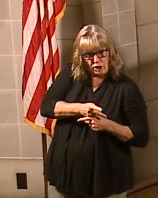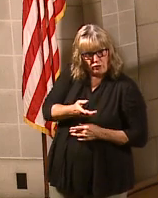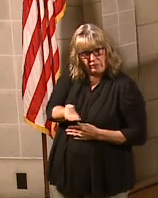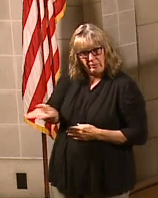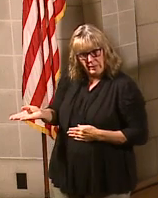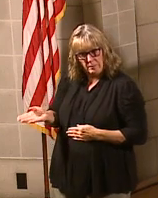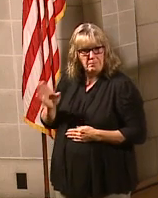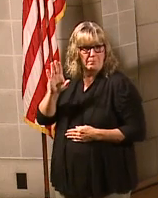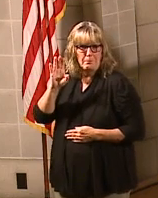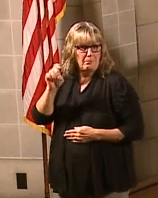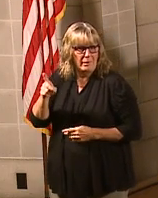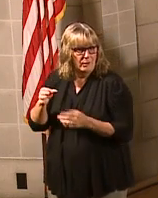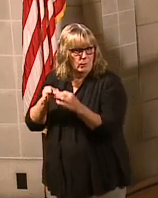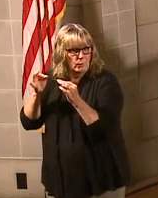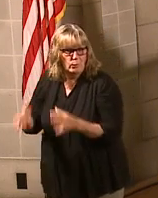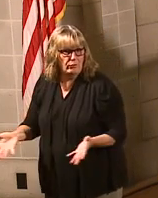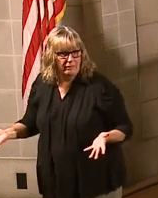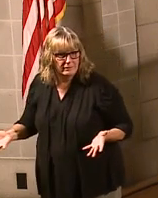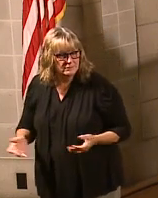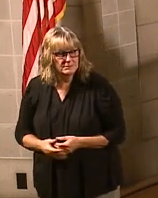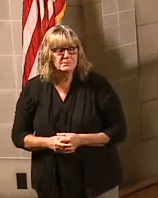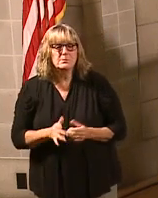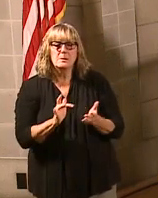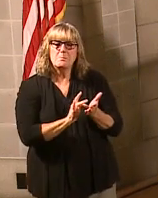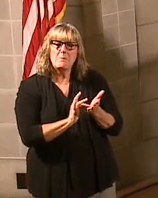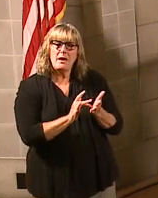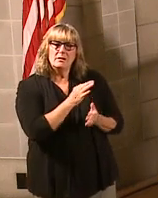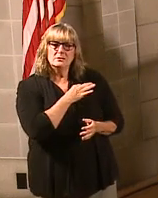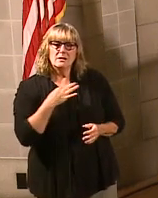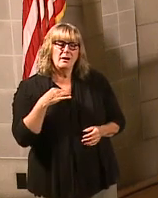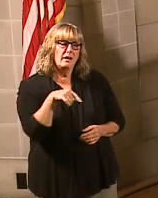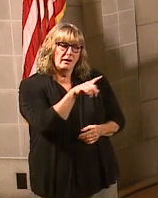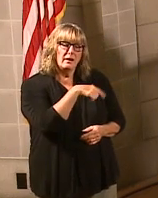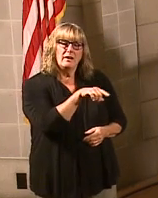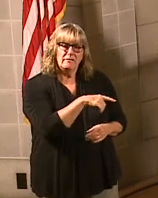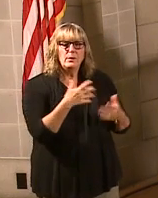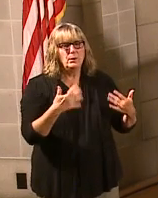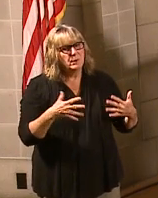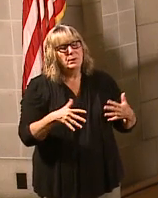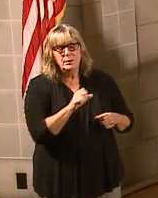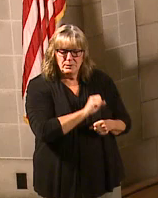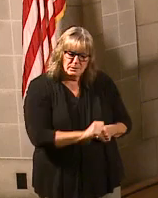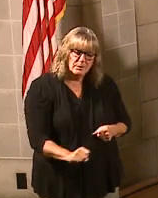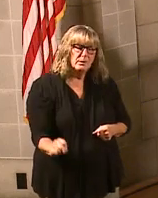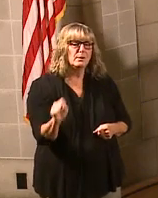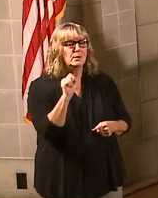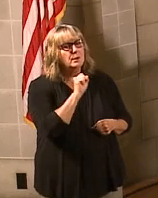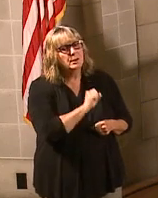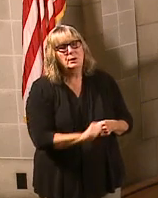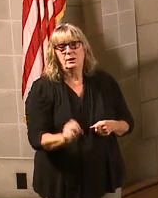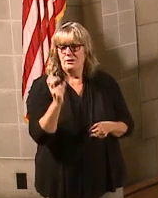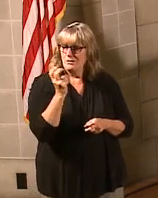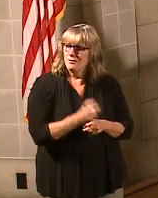WORLD, BUT IF WE DON'T HAVE APPROPRIATE STAFF TO TAKE CARE OF THAT PATIENT IN THE BED, THEN